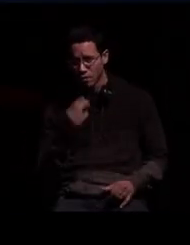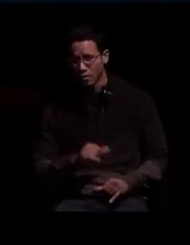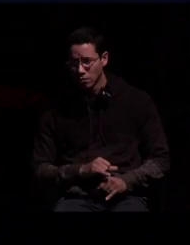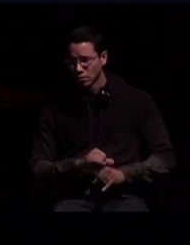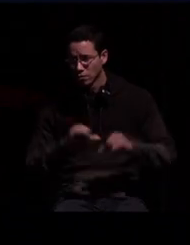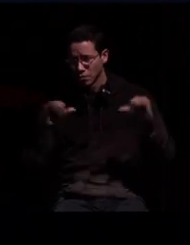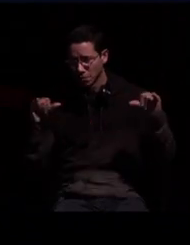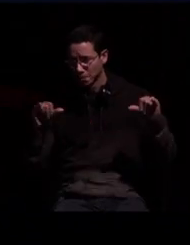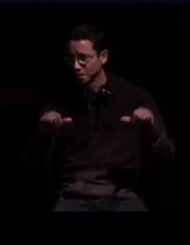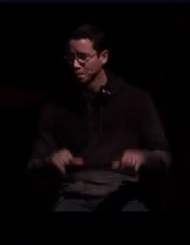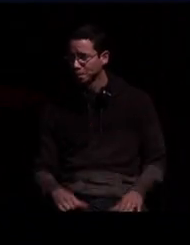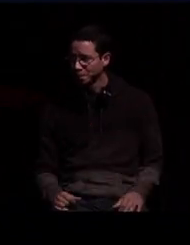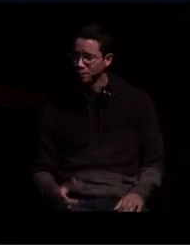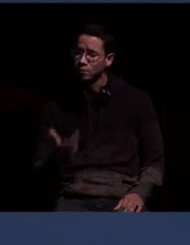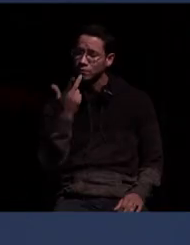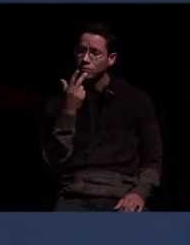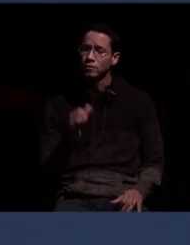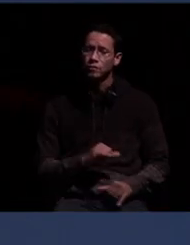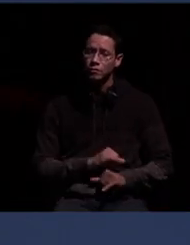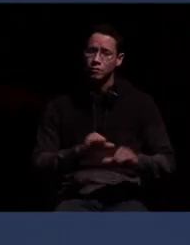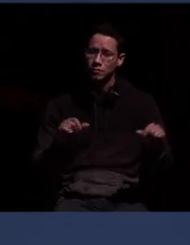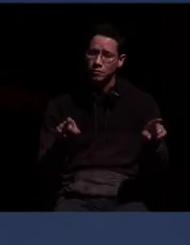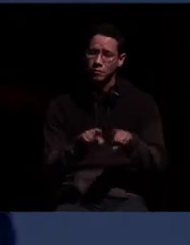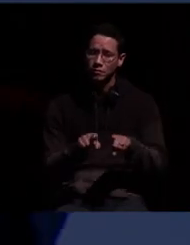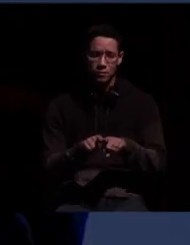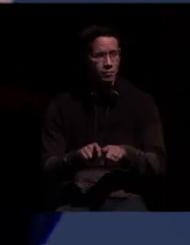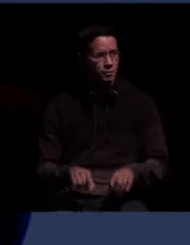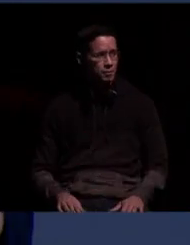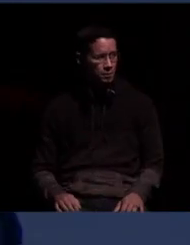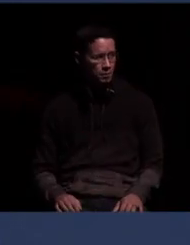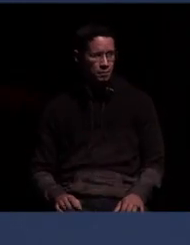I want to tell you that my speech